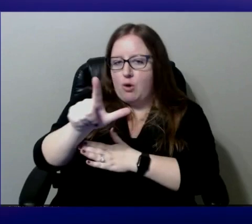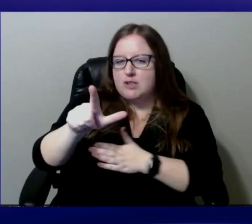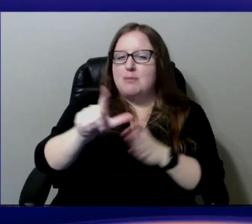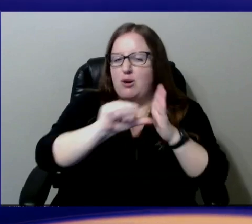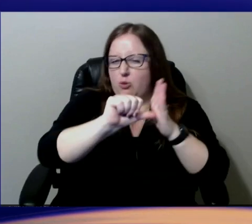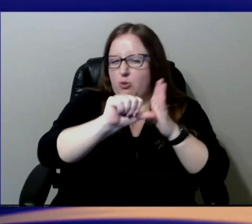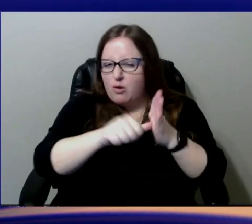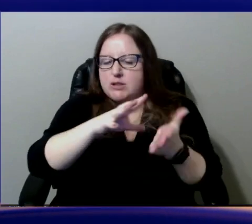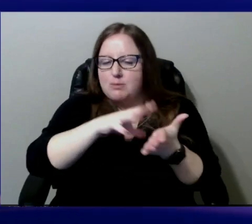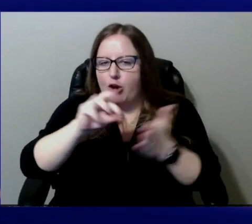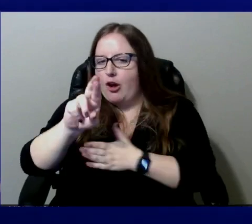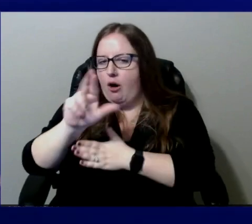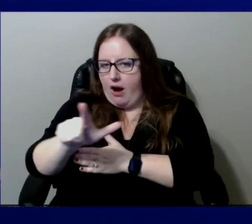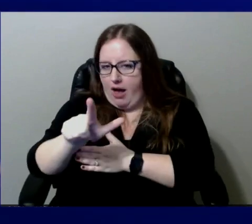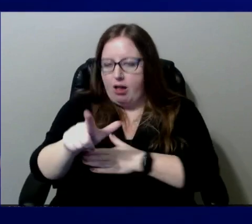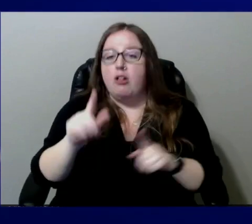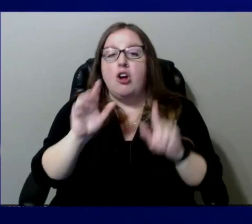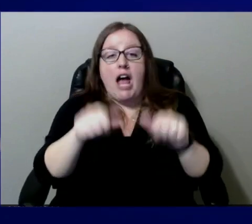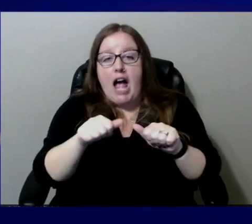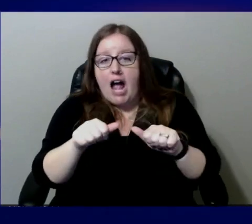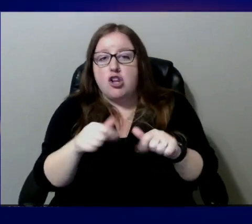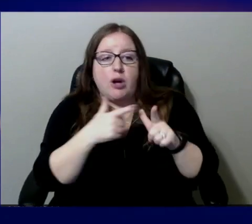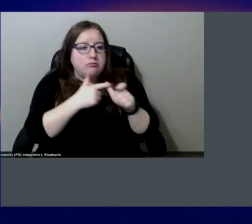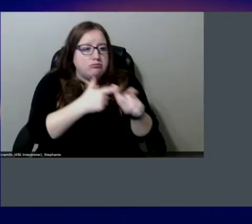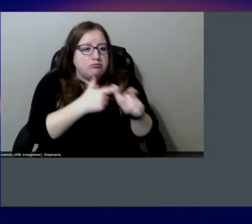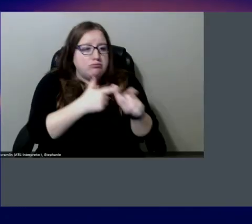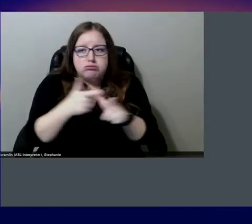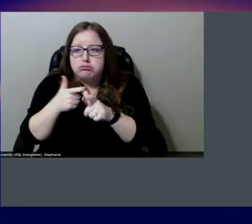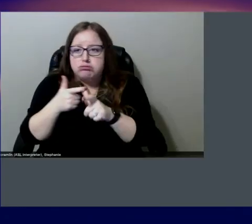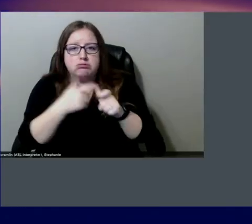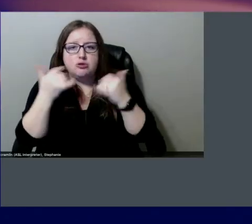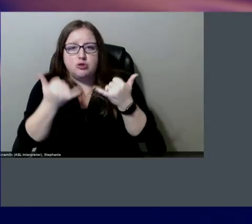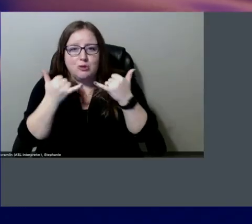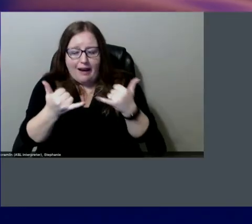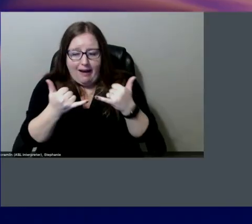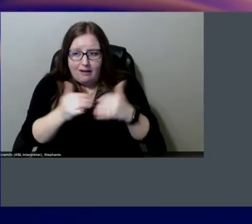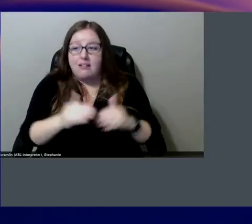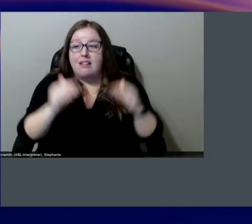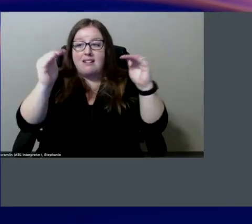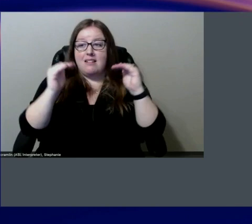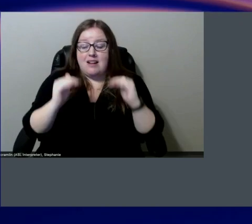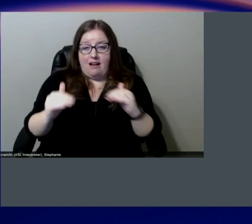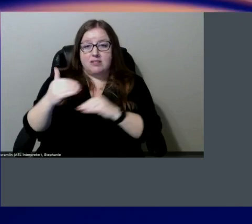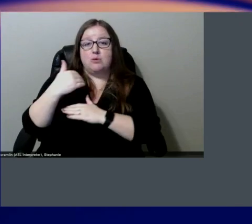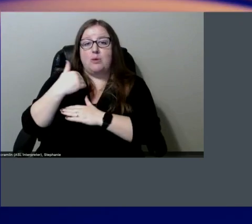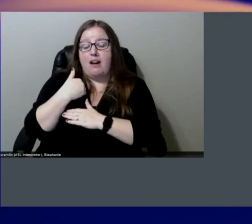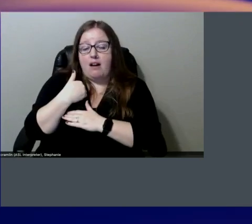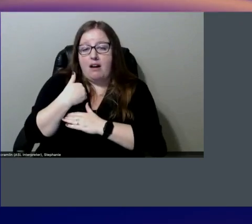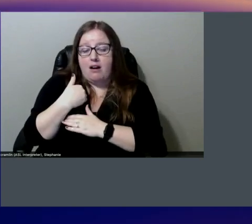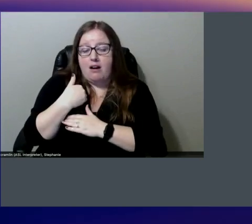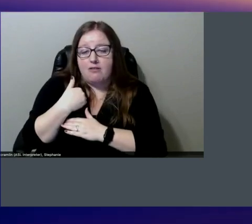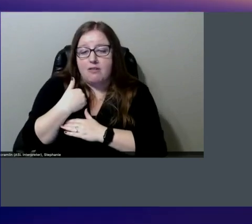and race today or tomorrow to compete. Next, we have our business developer course.